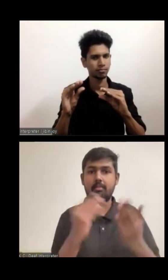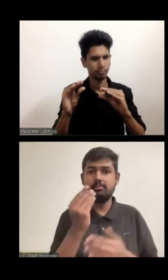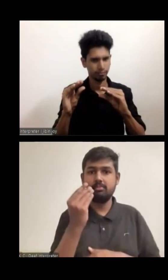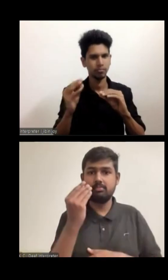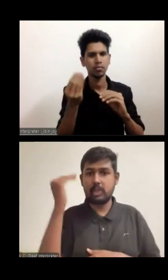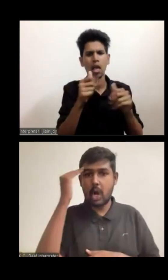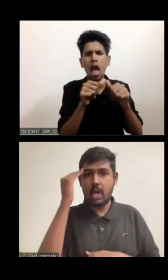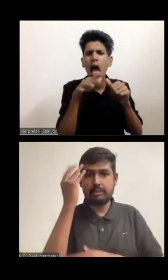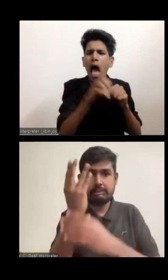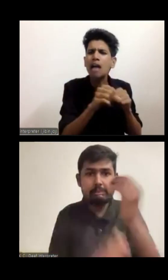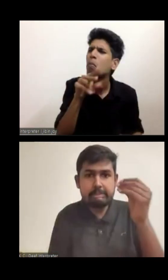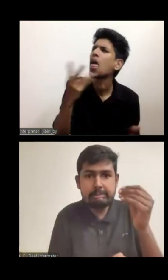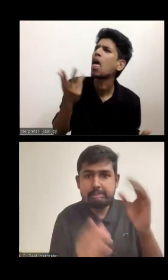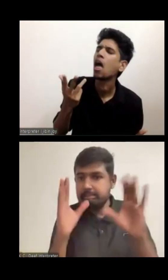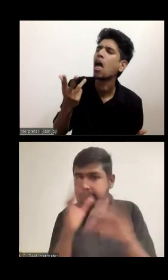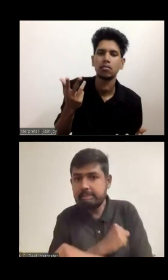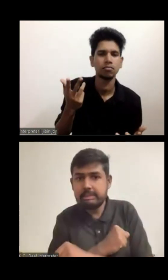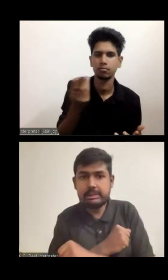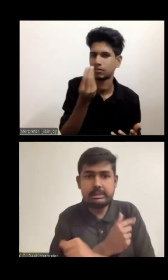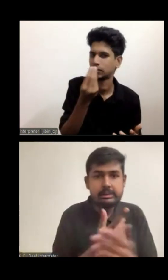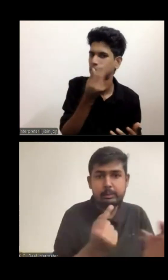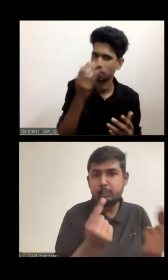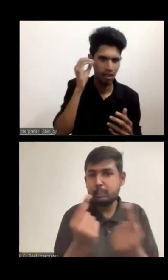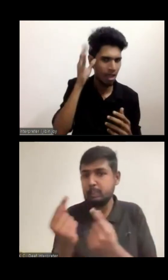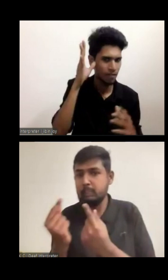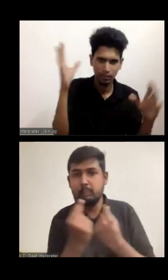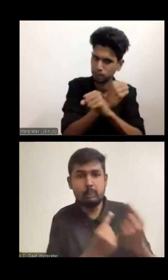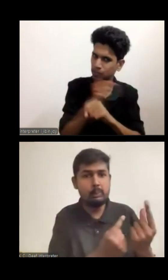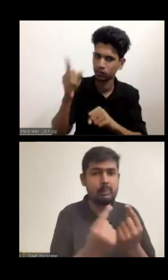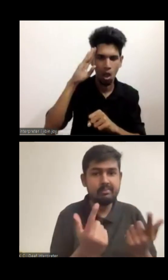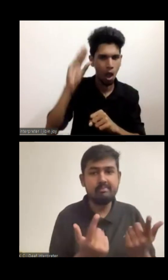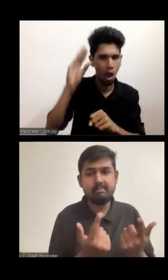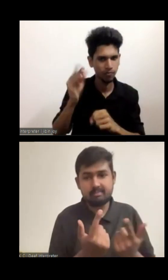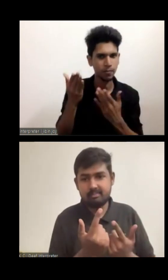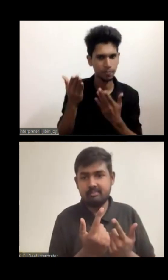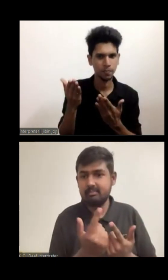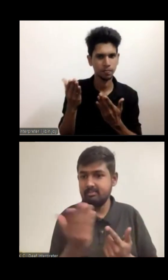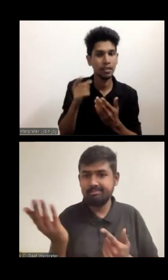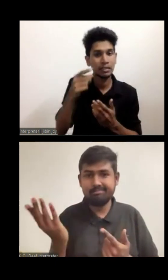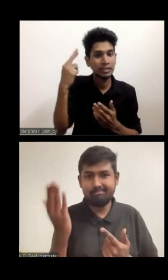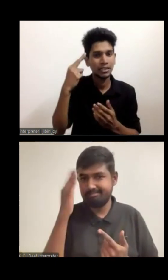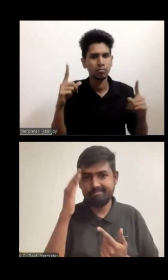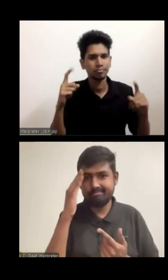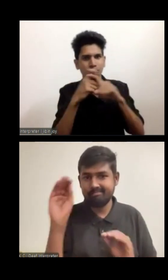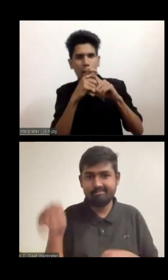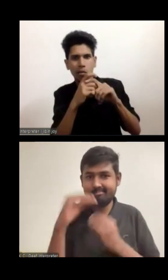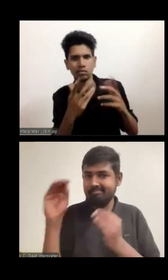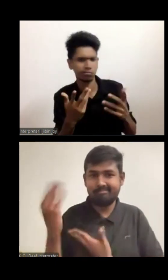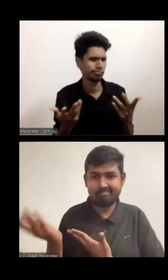For a particular user... And this... Accessible itself is... You know... Complex thing... It's not that... What is accessible for me... Could be same for...